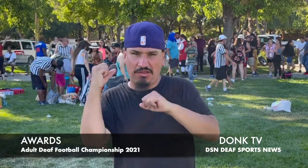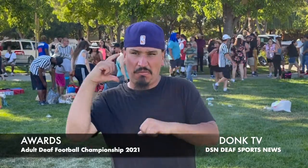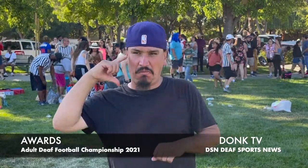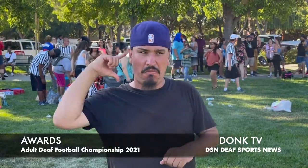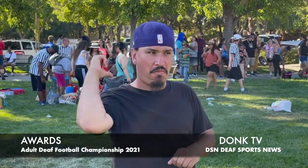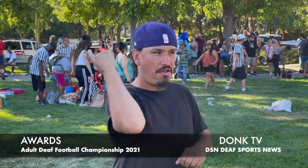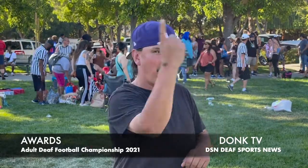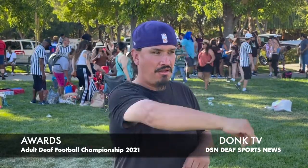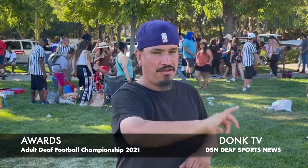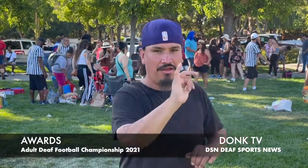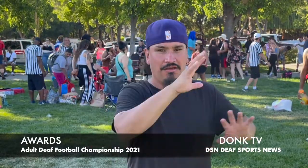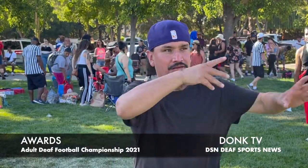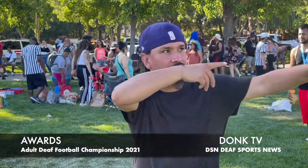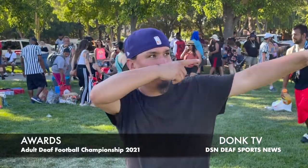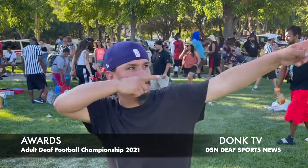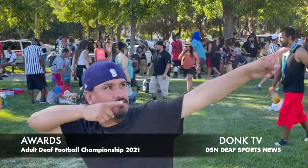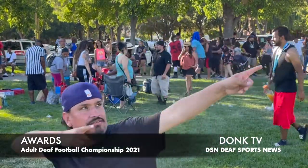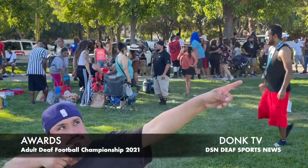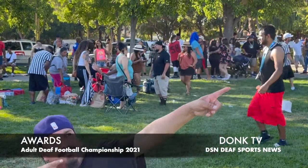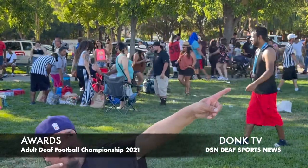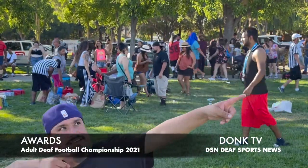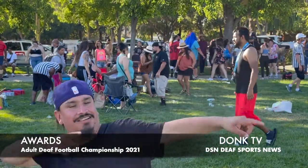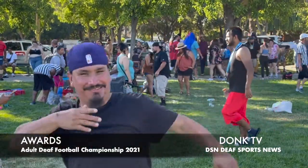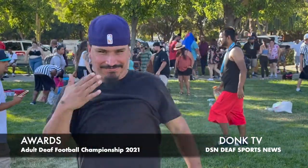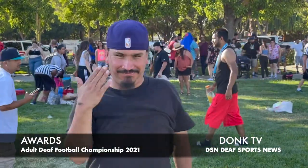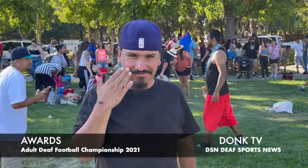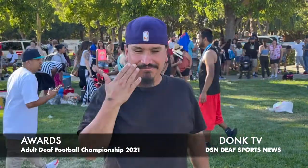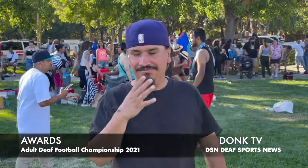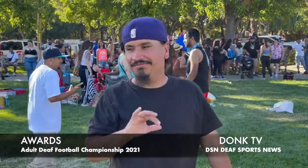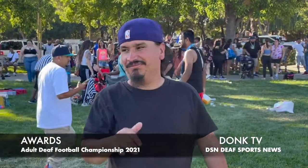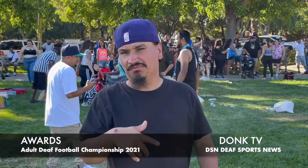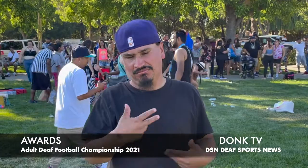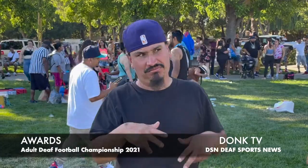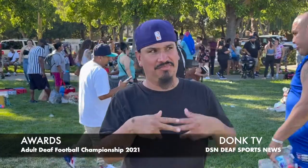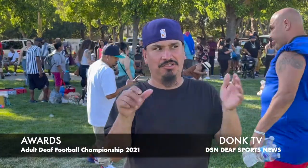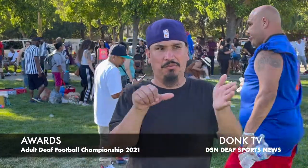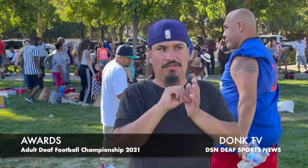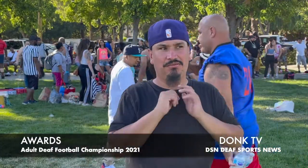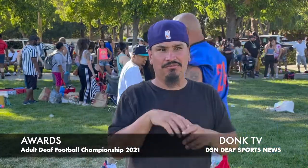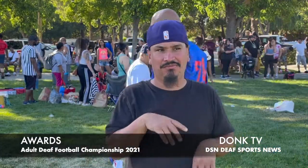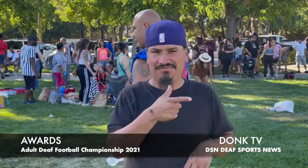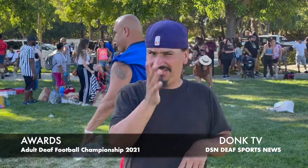Fast speed cruising like Bolt you know? extremely impressed